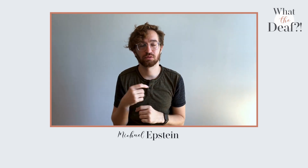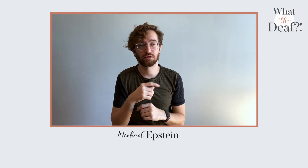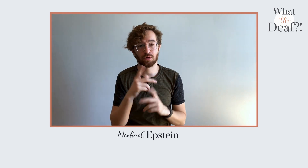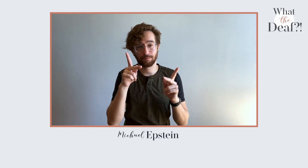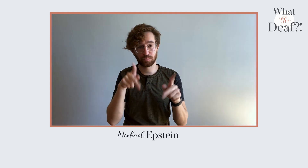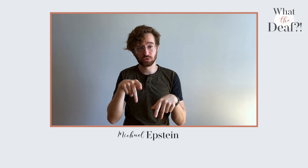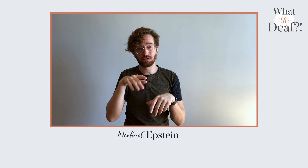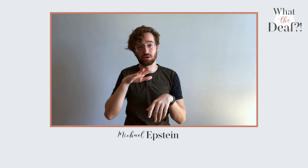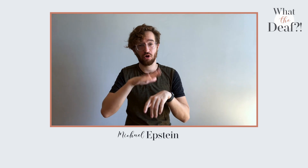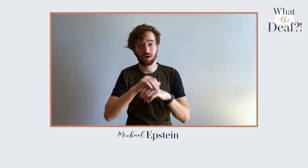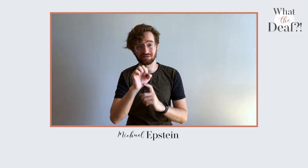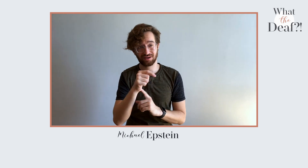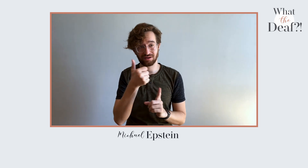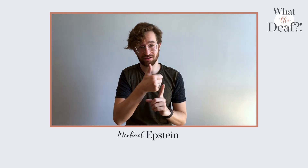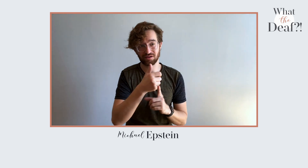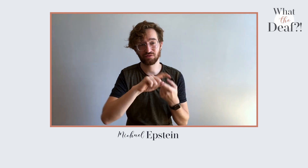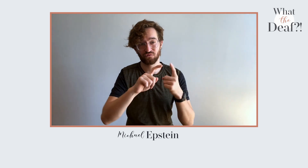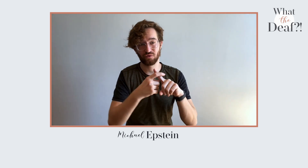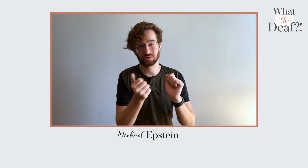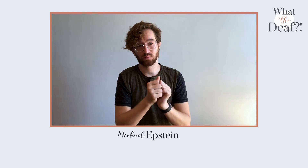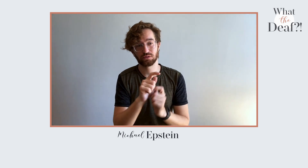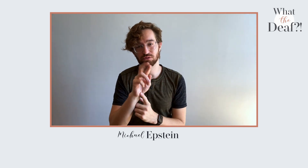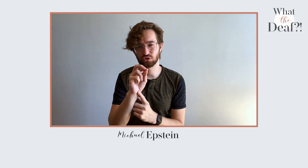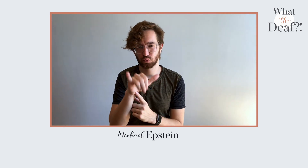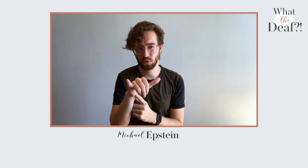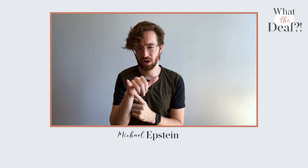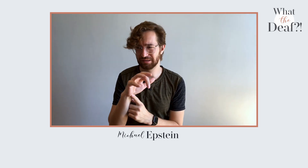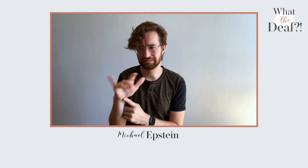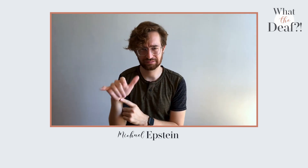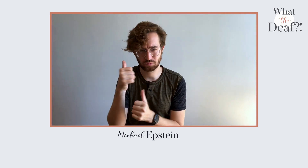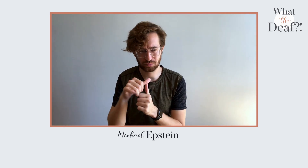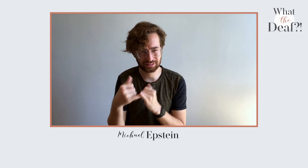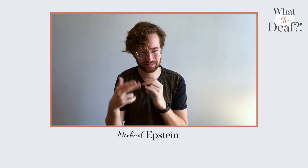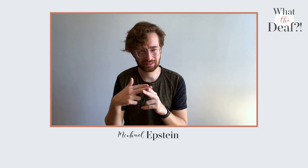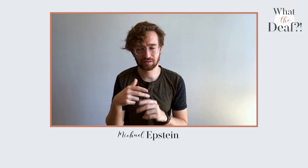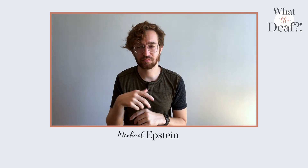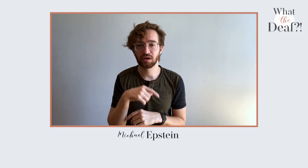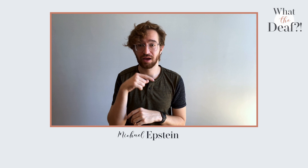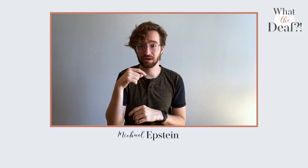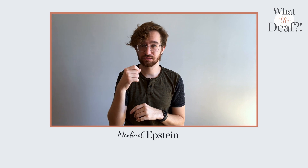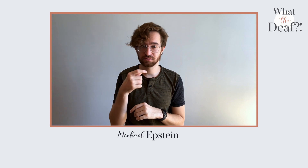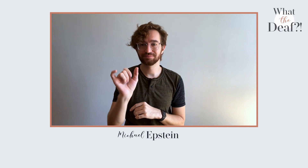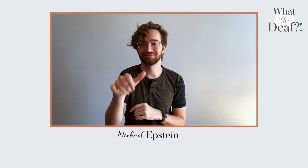and what we should do. So there was a person on set who was friends with Troy Kotsur.